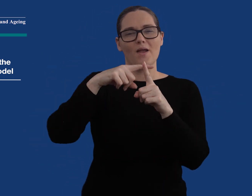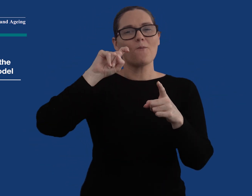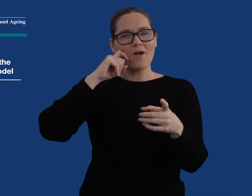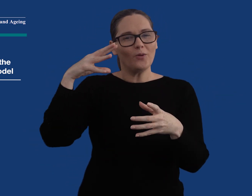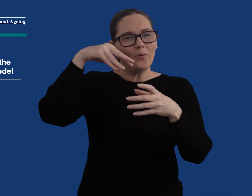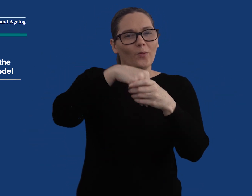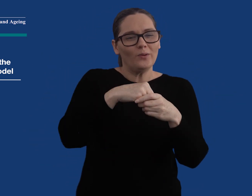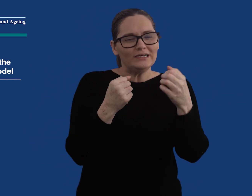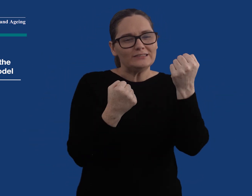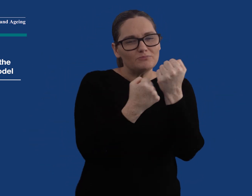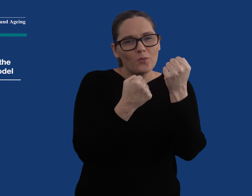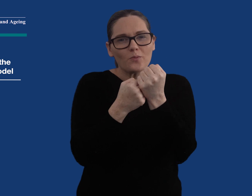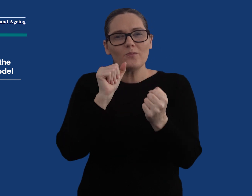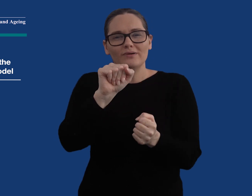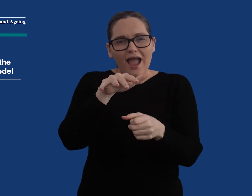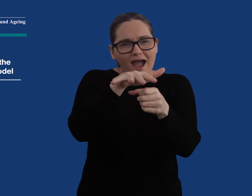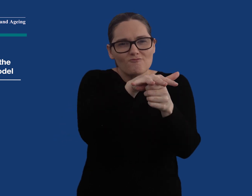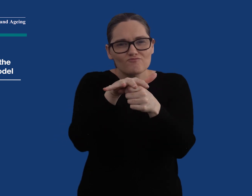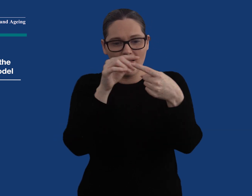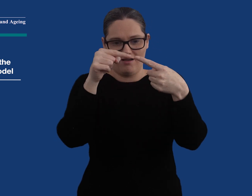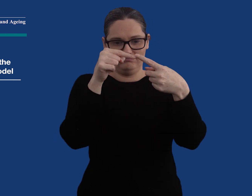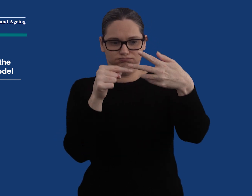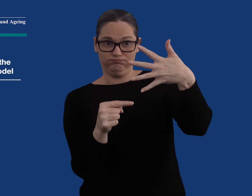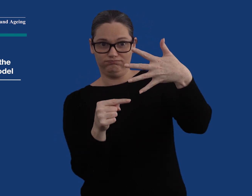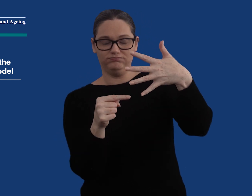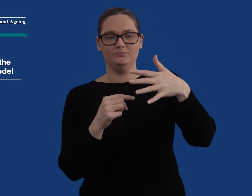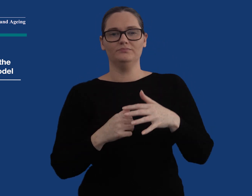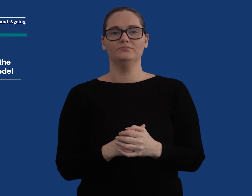and will include supports under each of these domains: